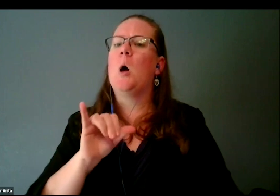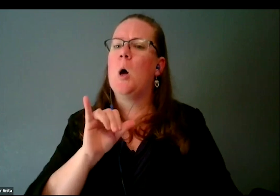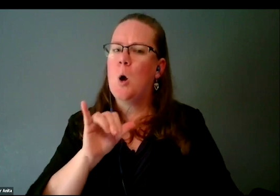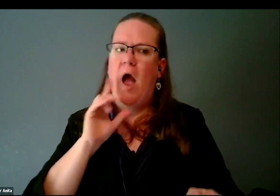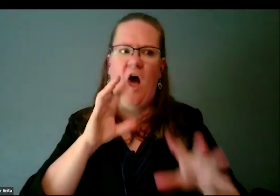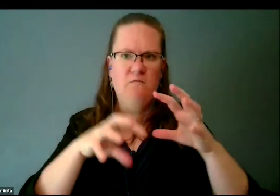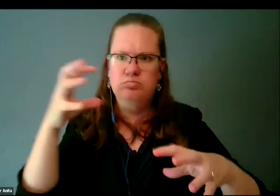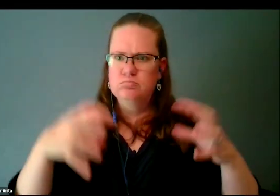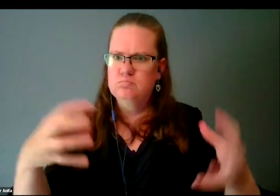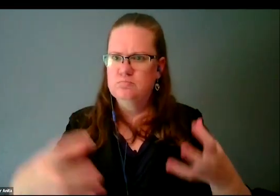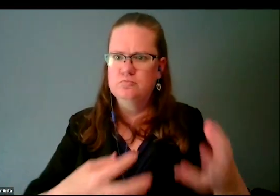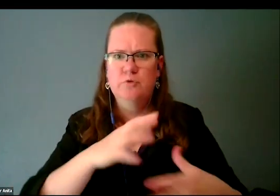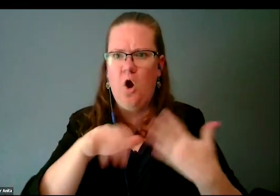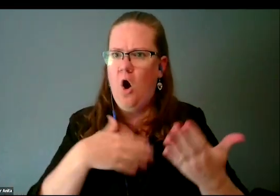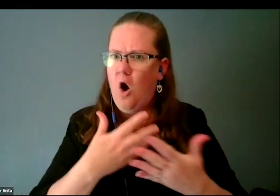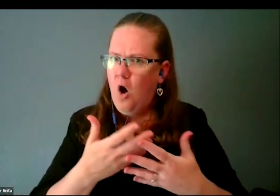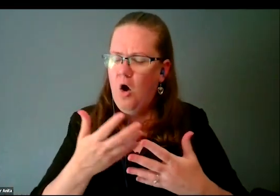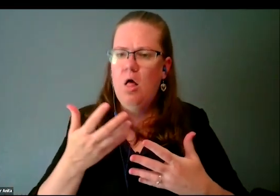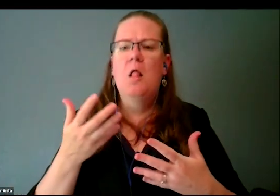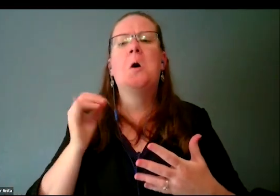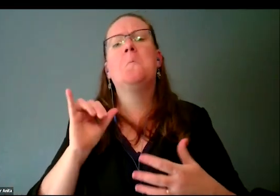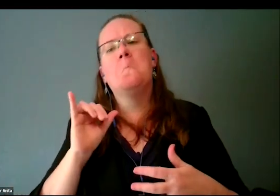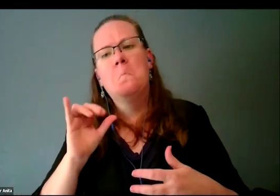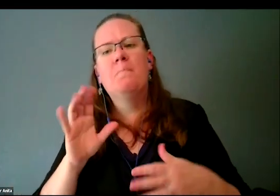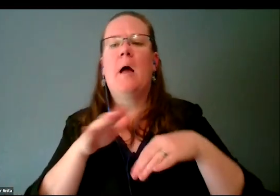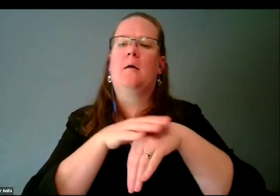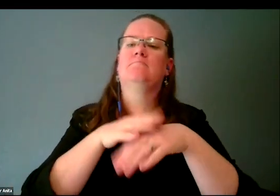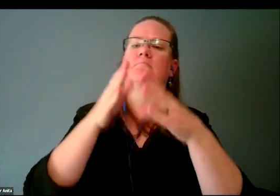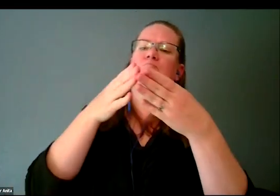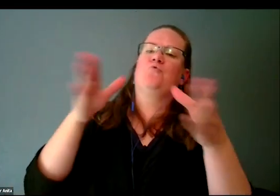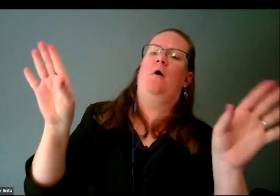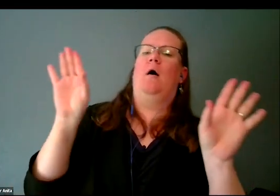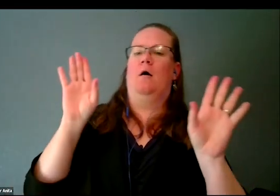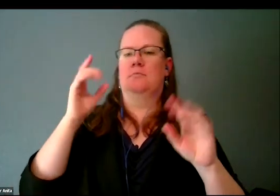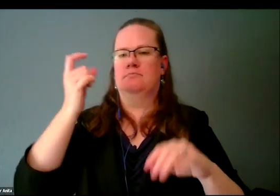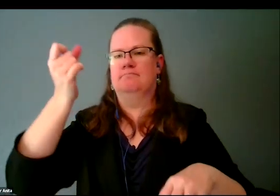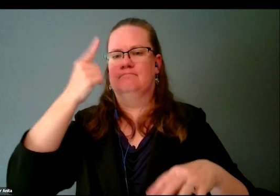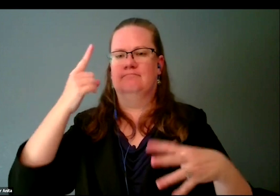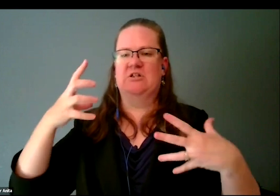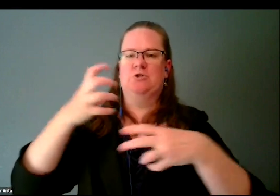the face of the moon, those kinds of broader gestalt of that.